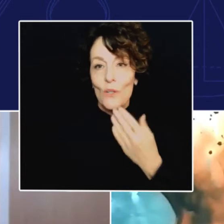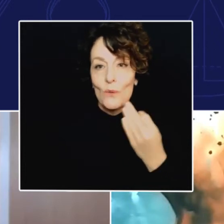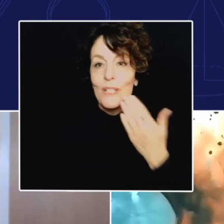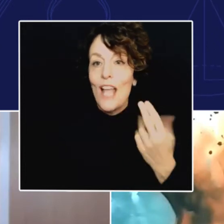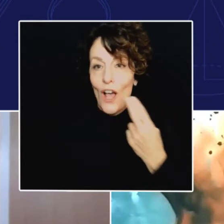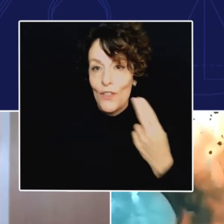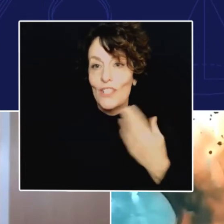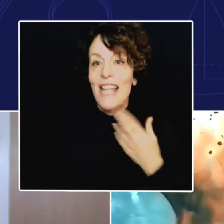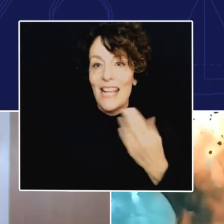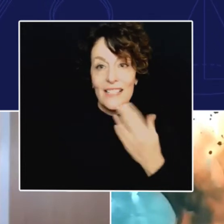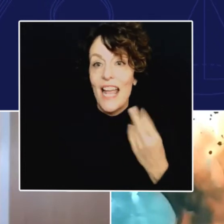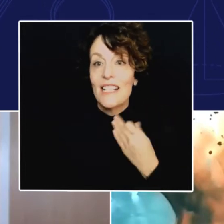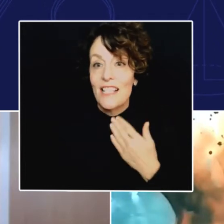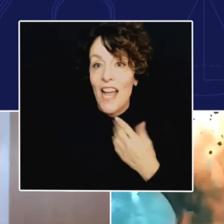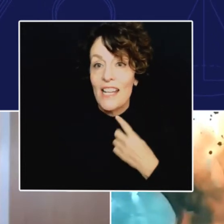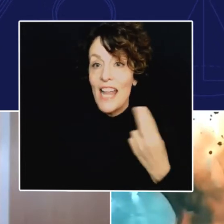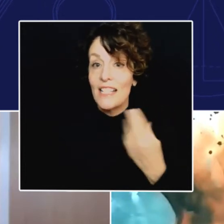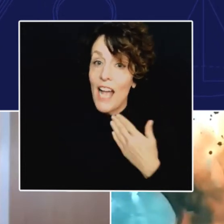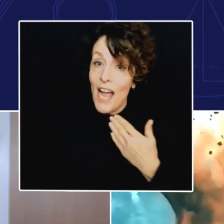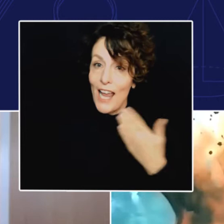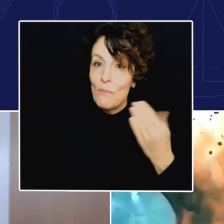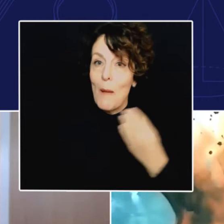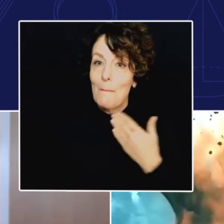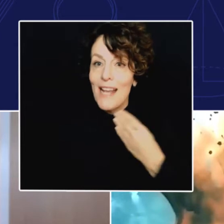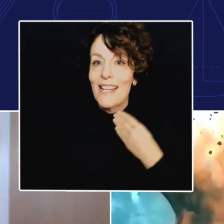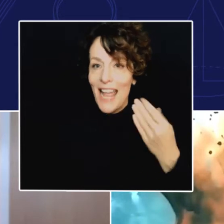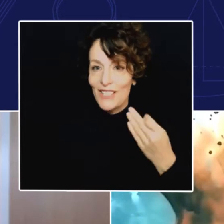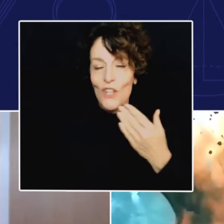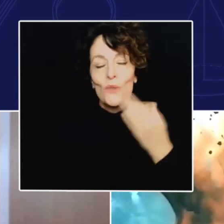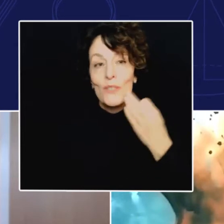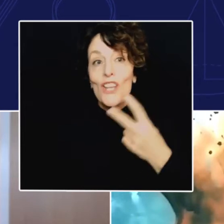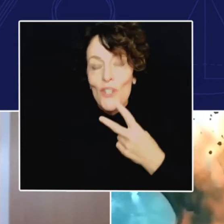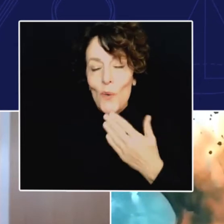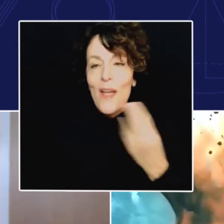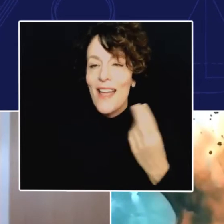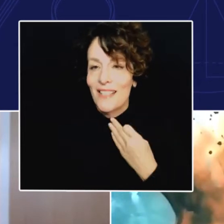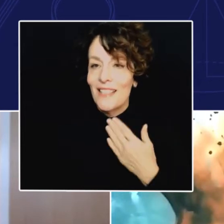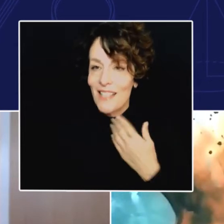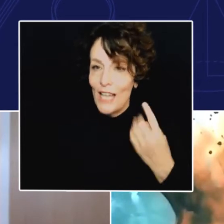to see other people as excited as I am about NASA. And so to see you excited about NASA